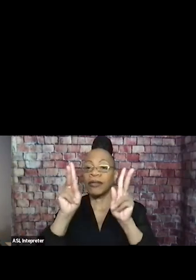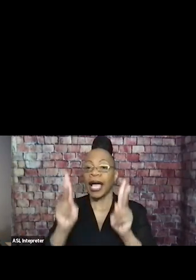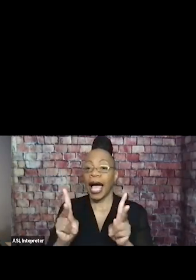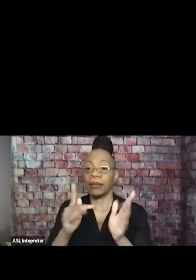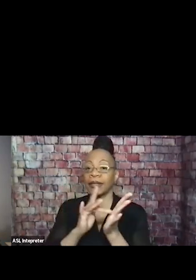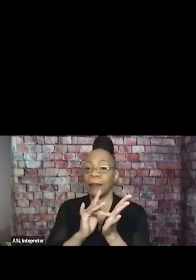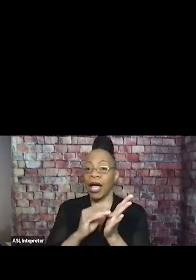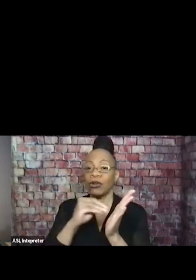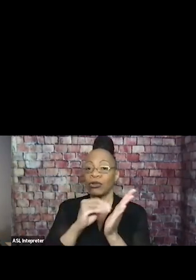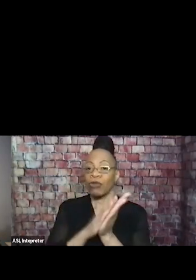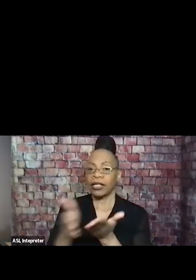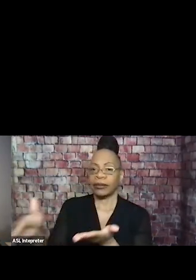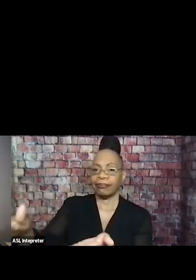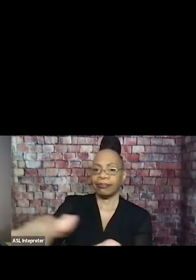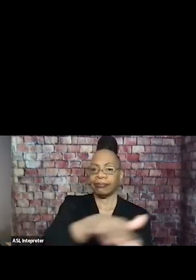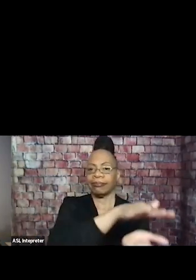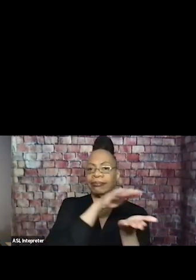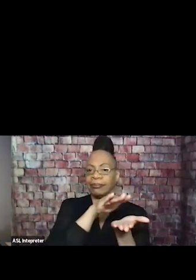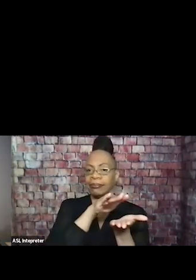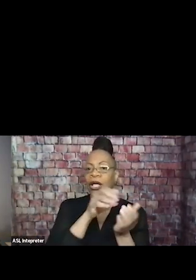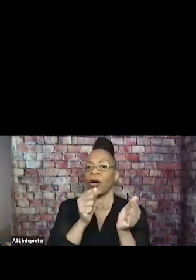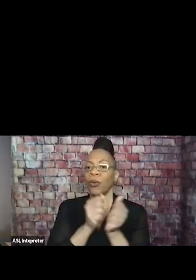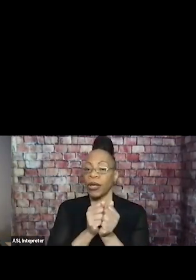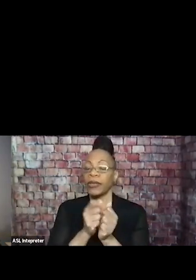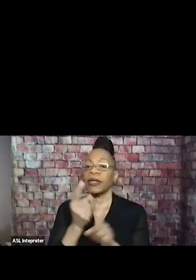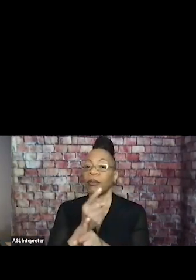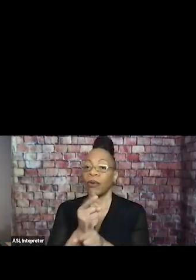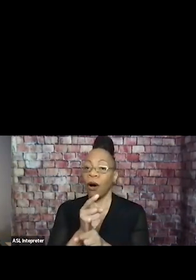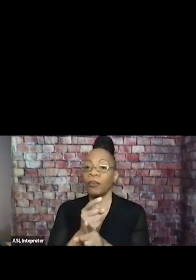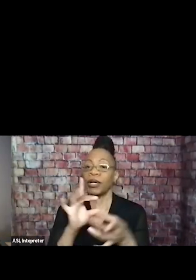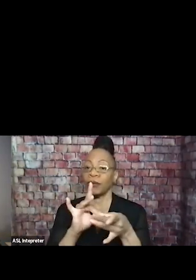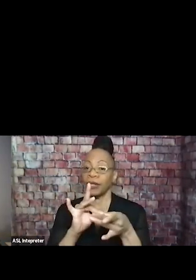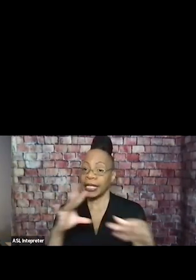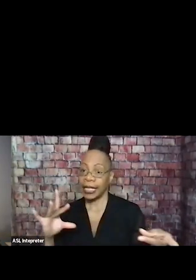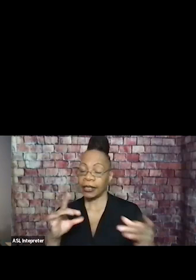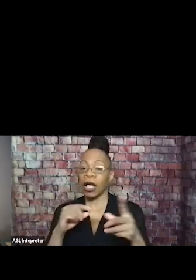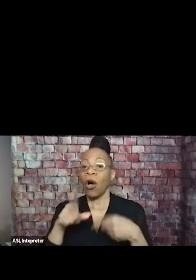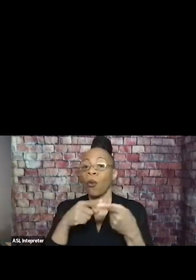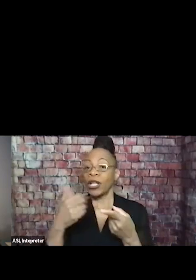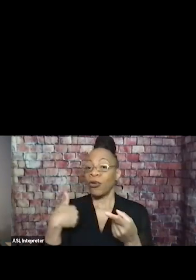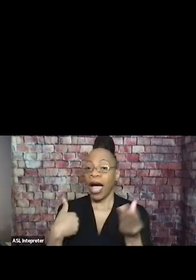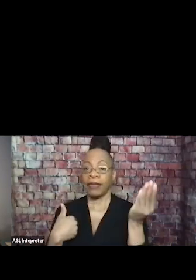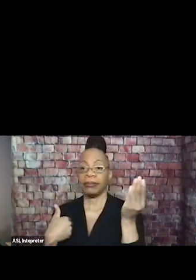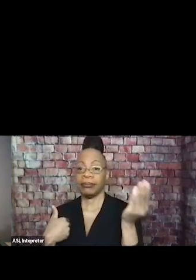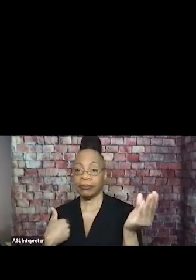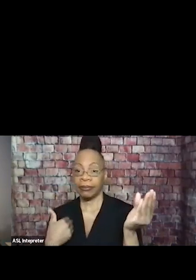So you will do that with appropriate releases and then once you have those, begin to go through the medical records